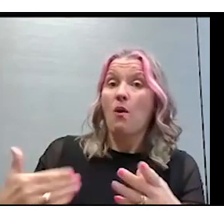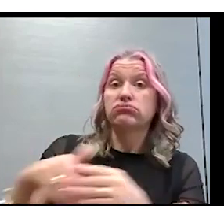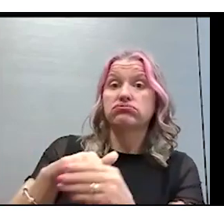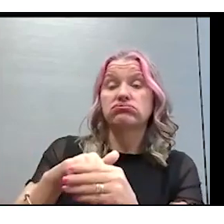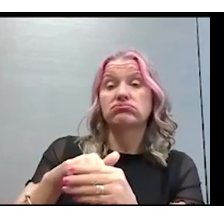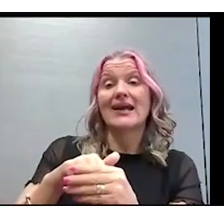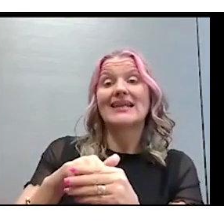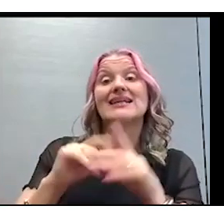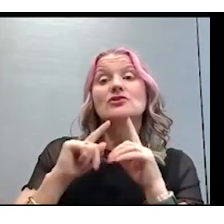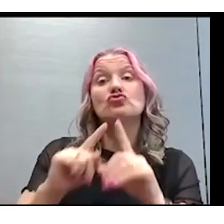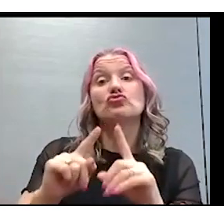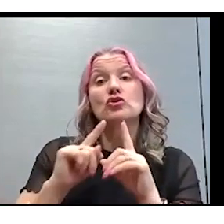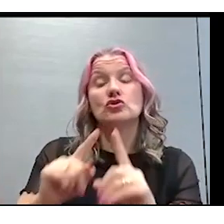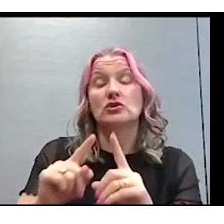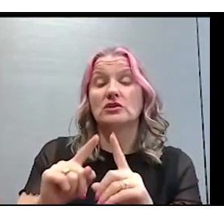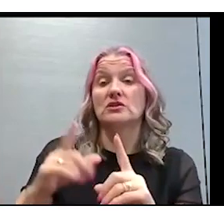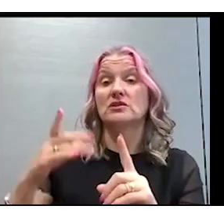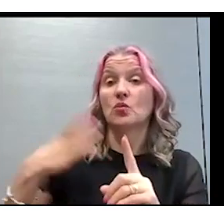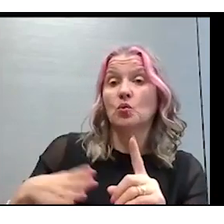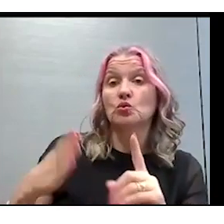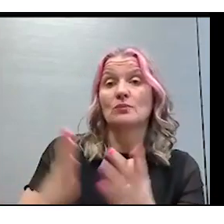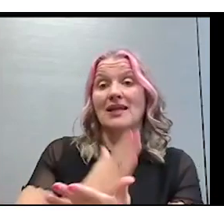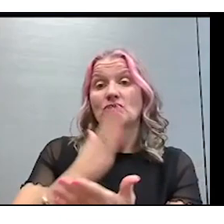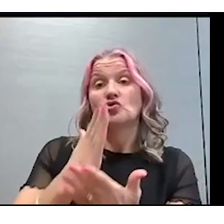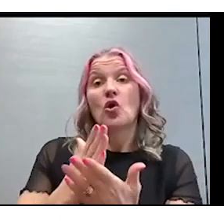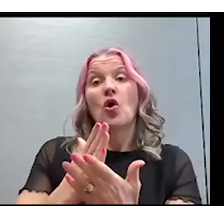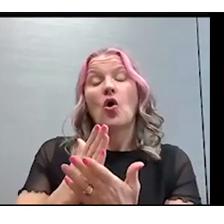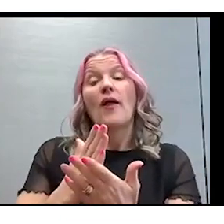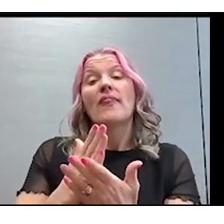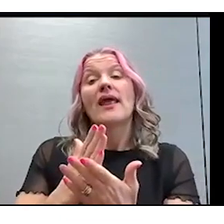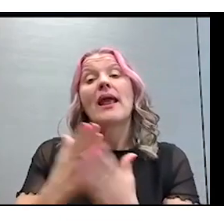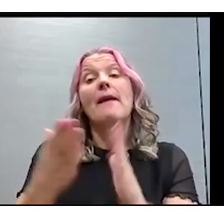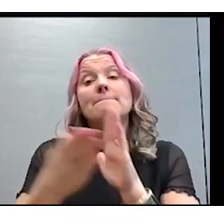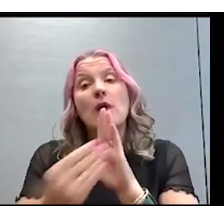One, we want to define the models, profile and general capability, meaning we want to tell it,